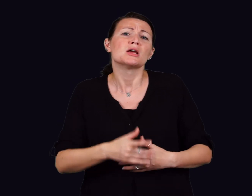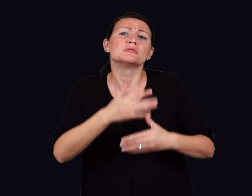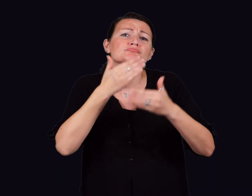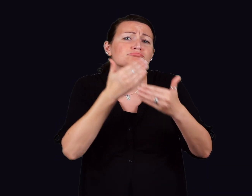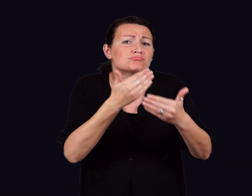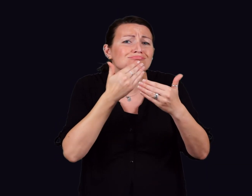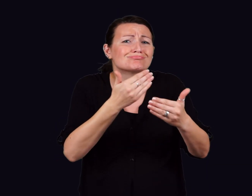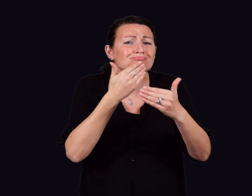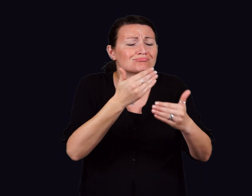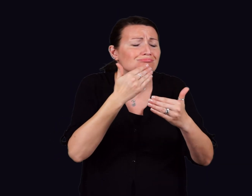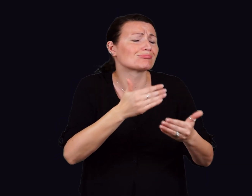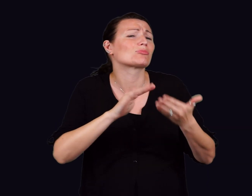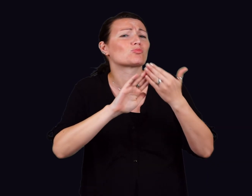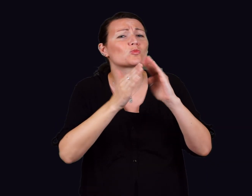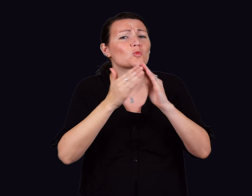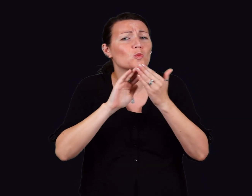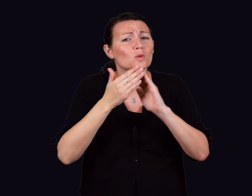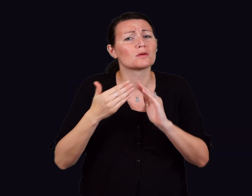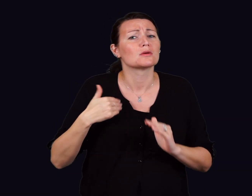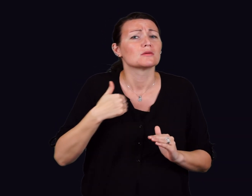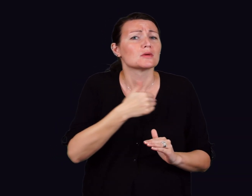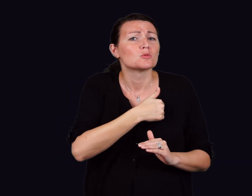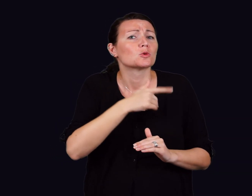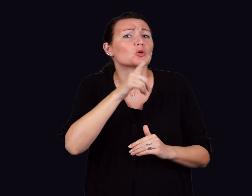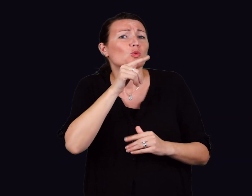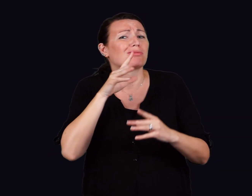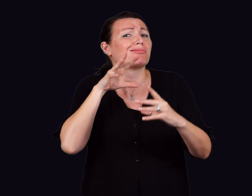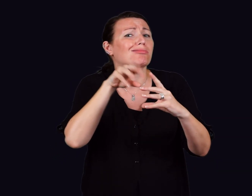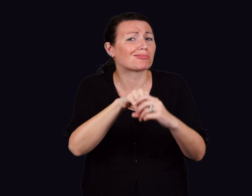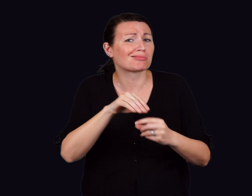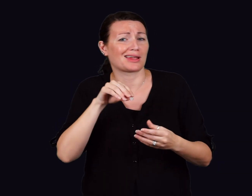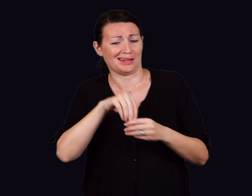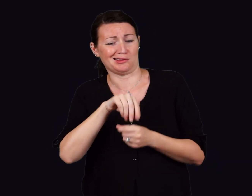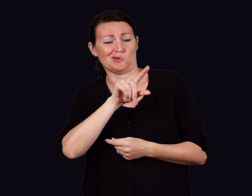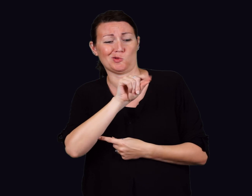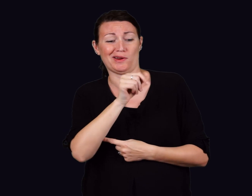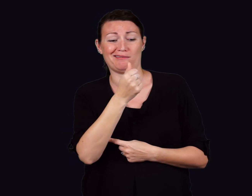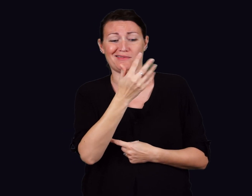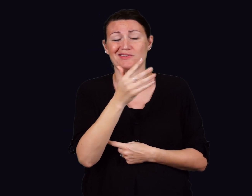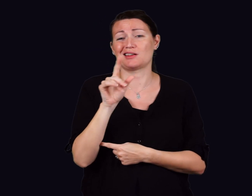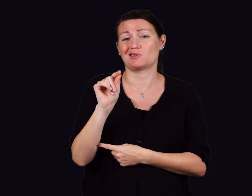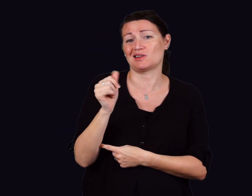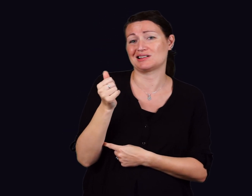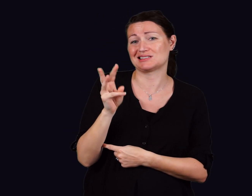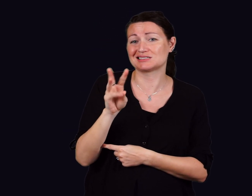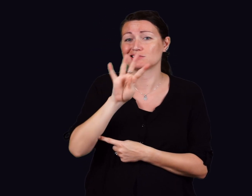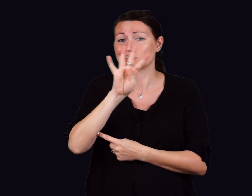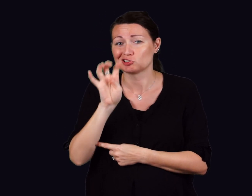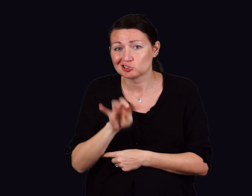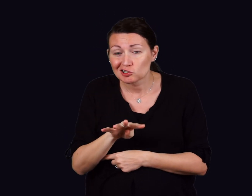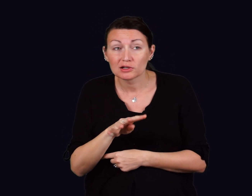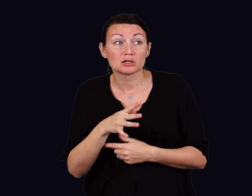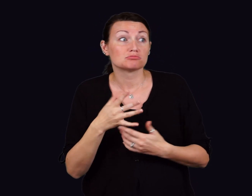Thank you to the community members who participated in the 2015-2016 surveys,